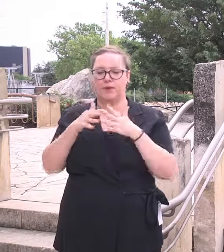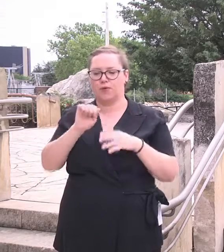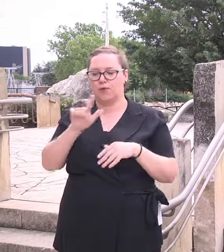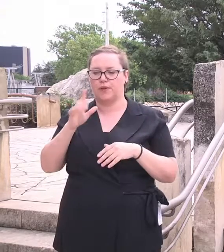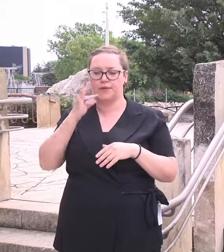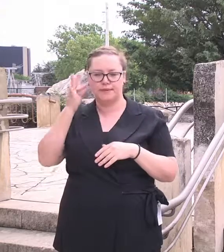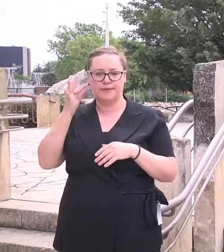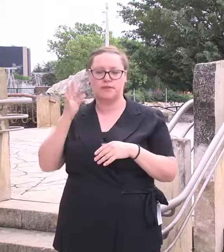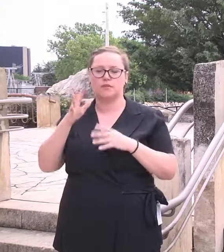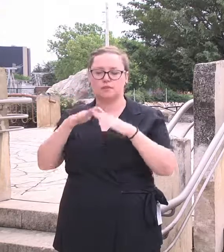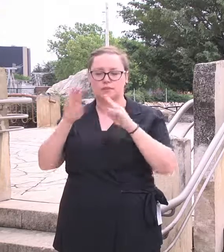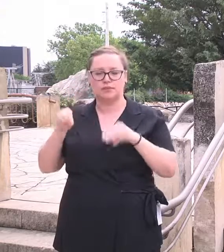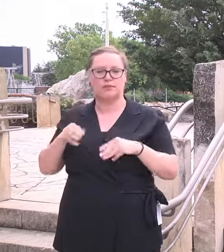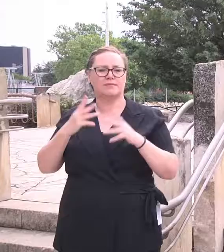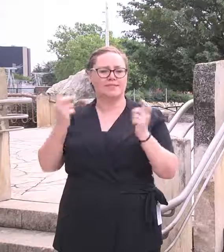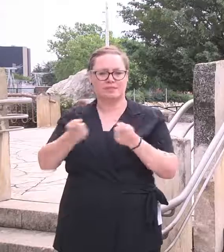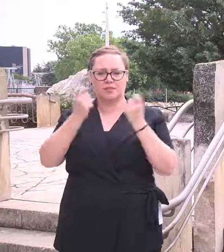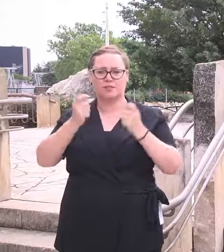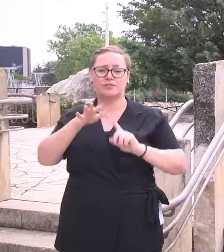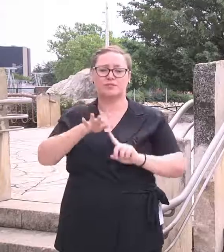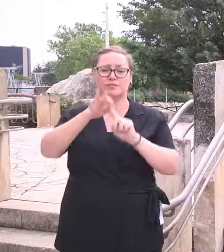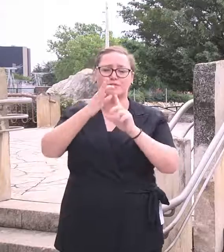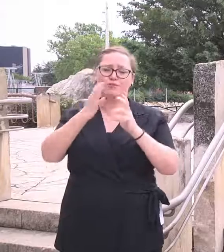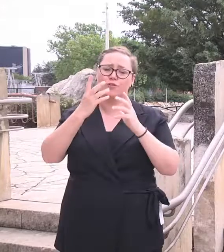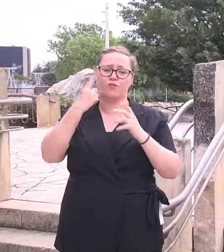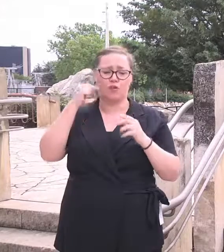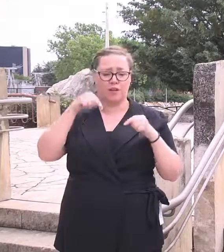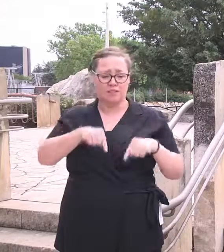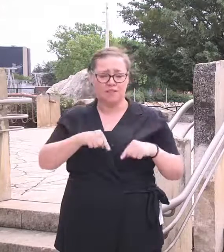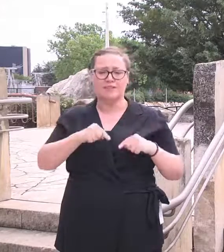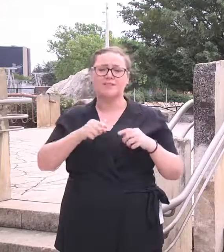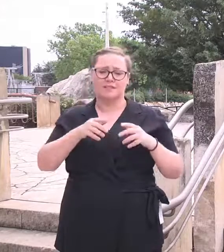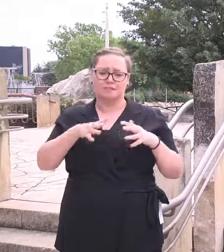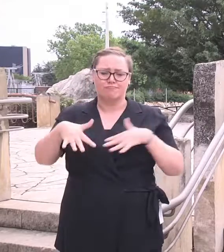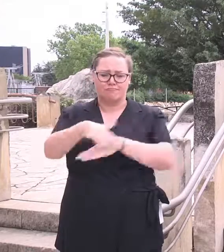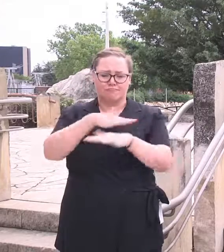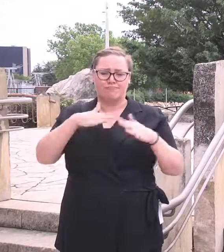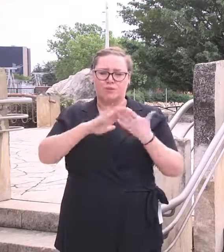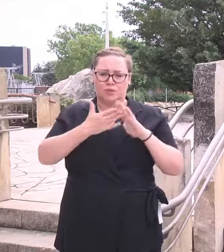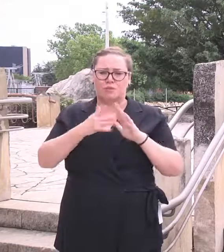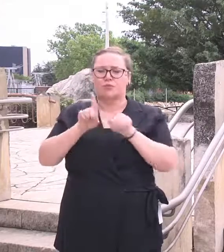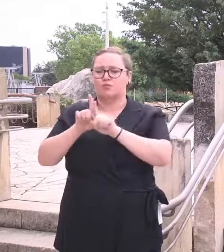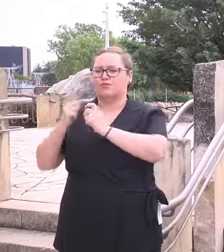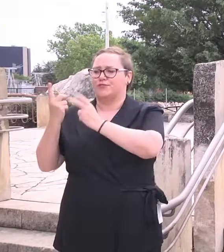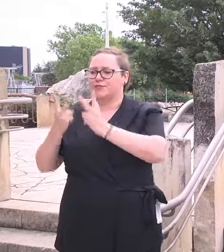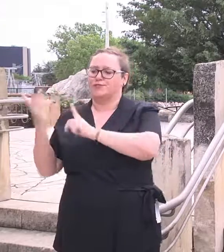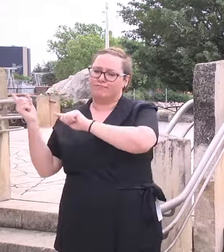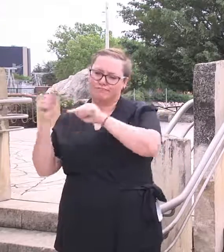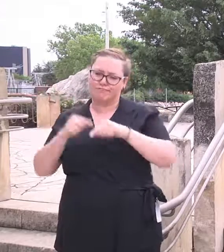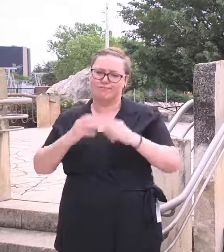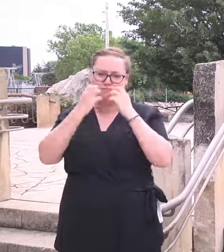for not just our witchin but visitors who will be coming here for the 50th Anniversary the witcha